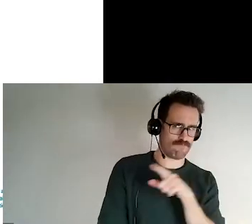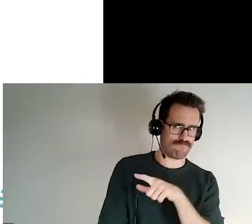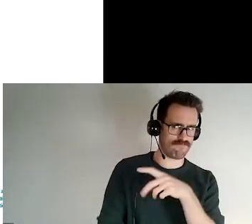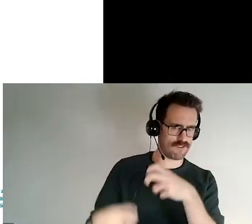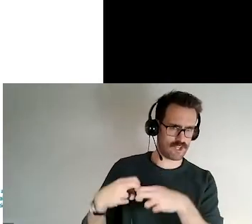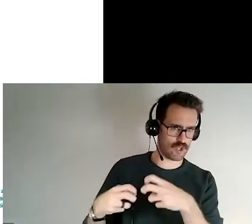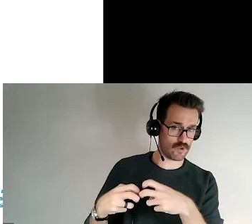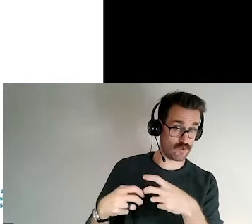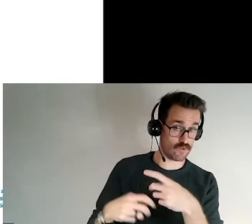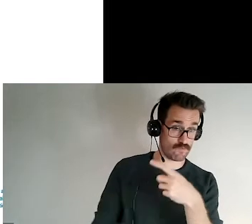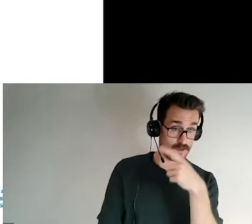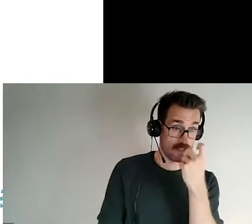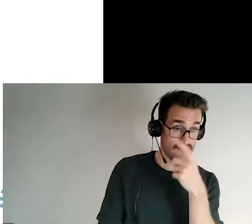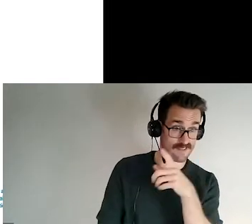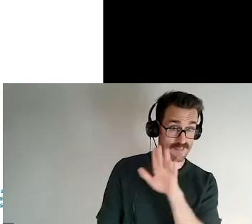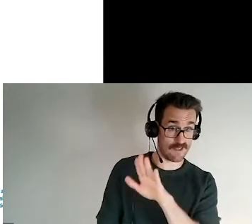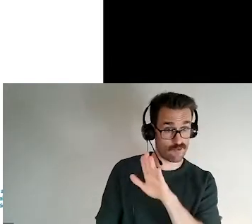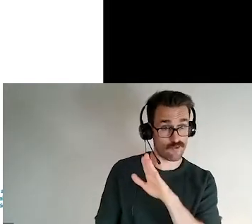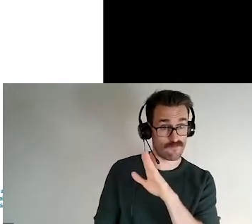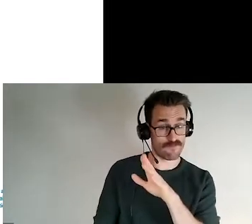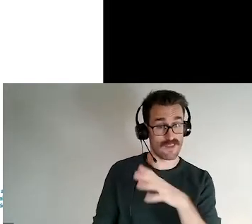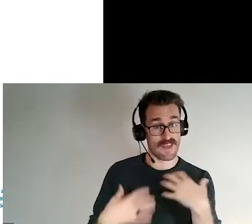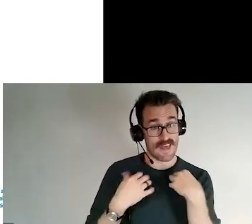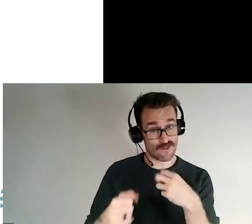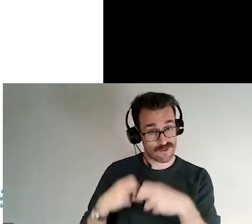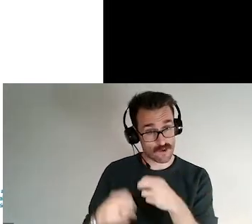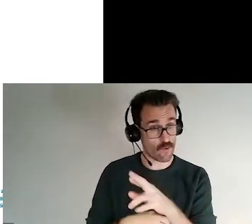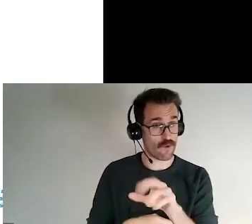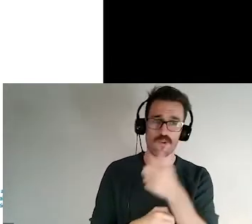or because of some other reason. Our feedback was mostly clarifying instructions and adding